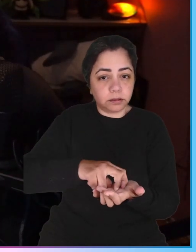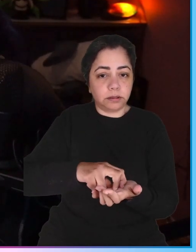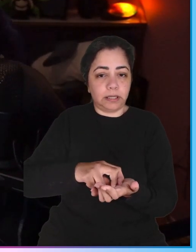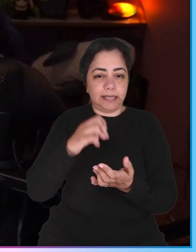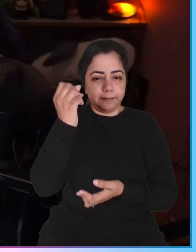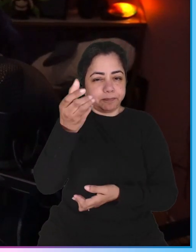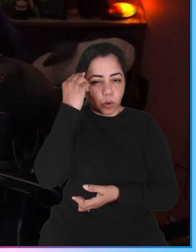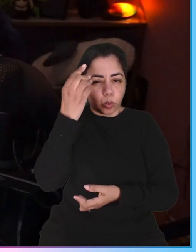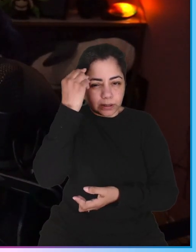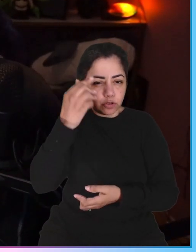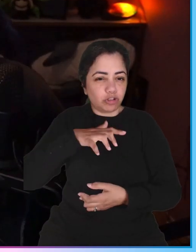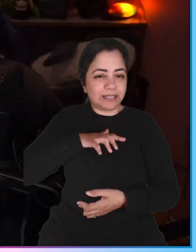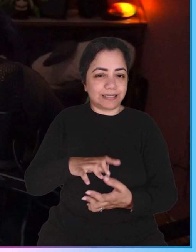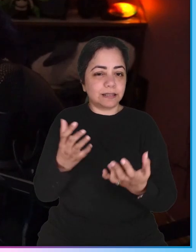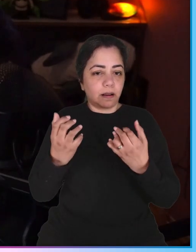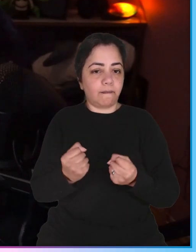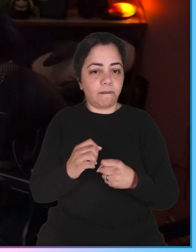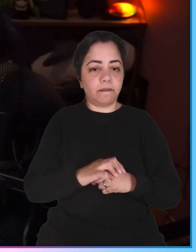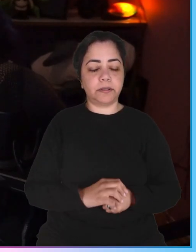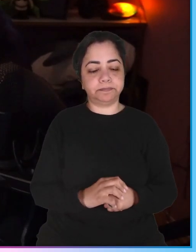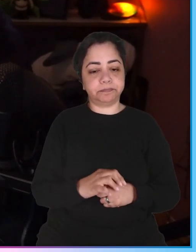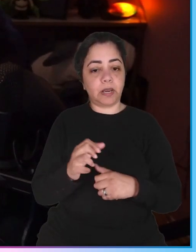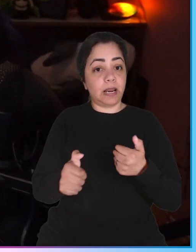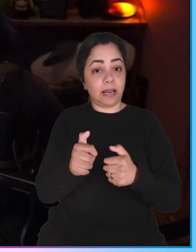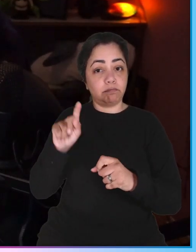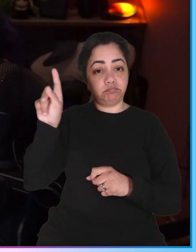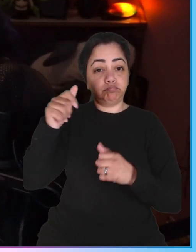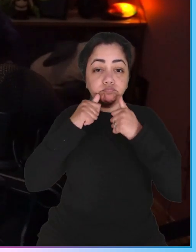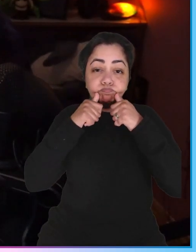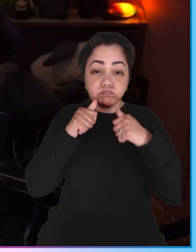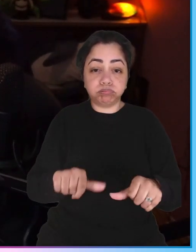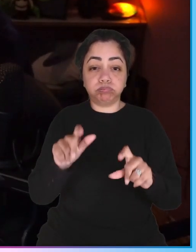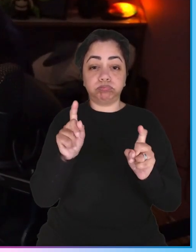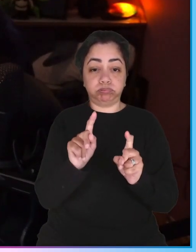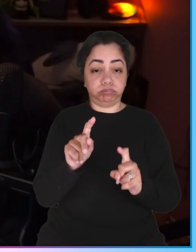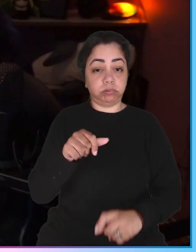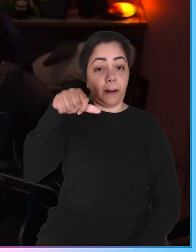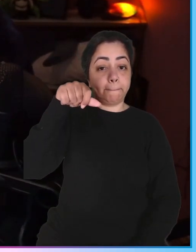and really any kinda decent quest log or map just so I don’t get too lost in the world.